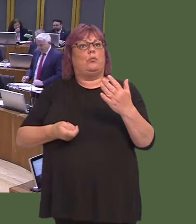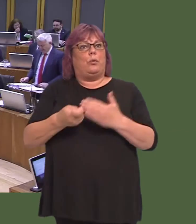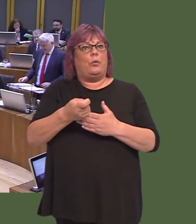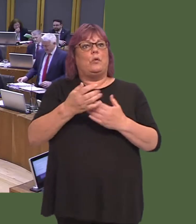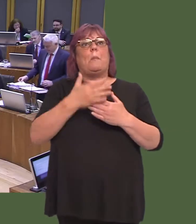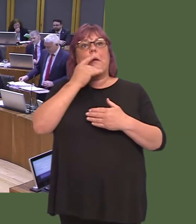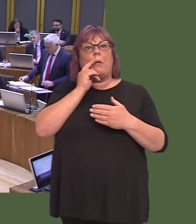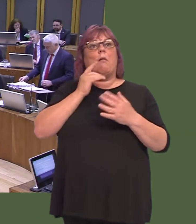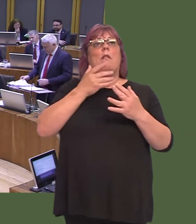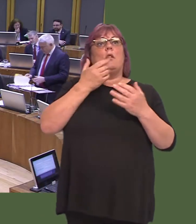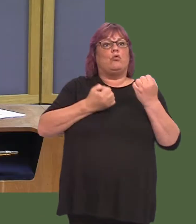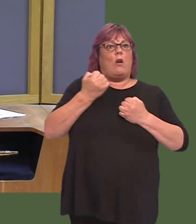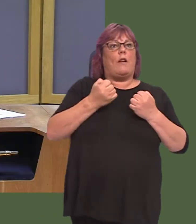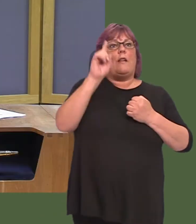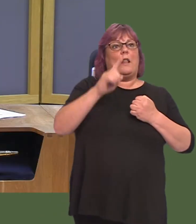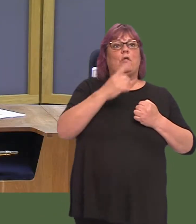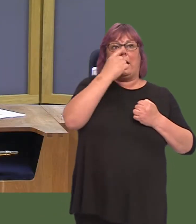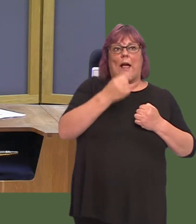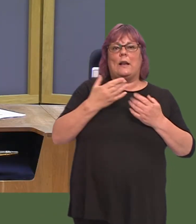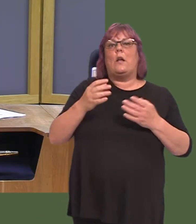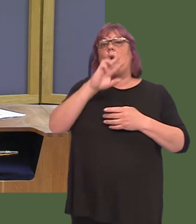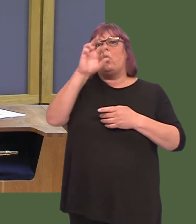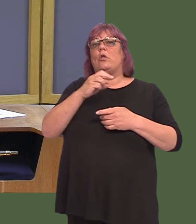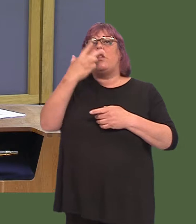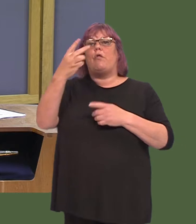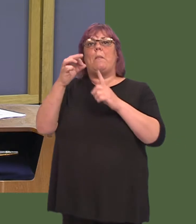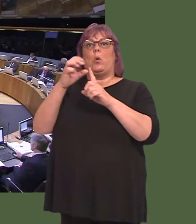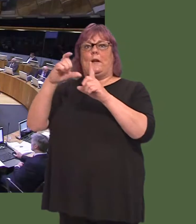Paul Davies AM: 3.